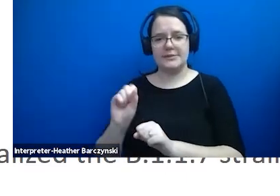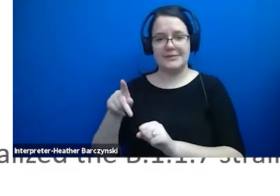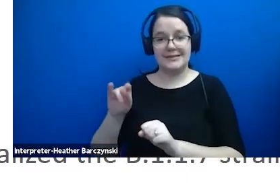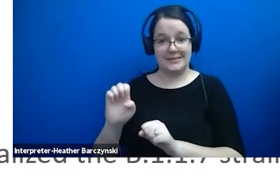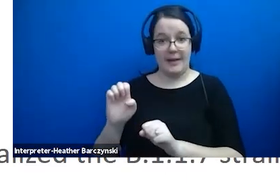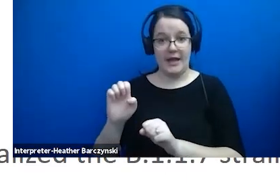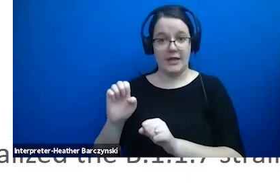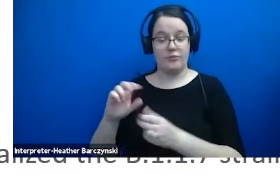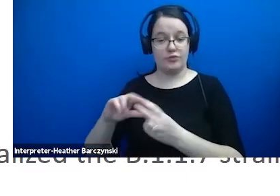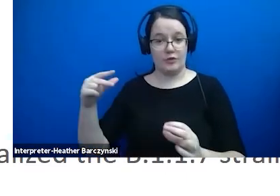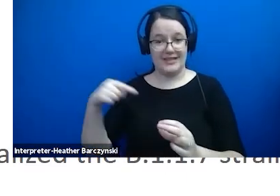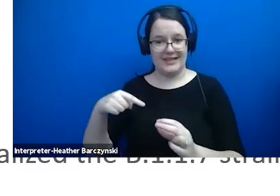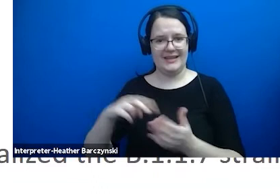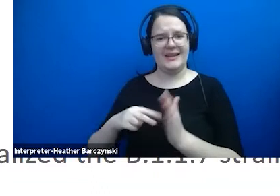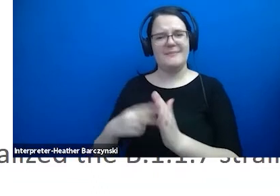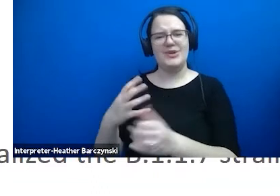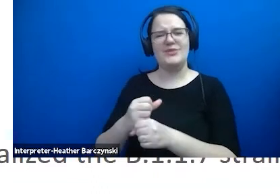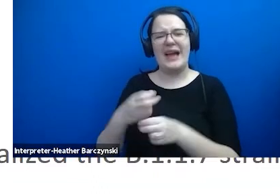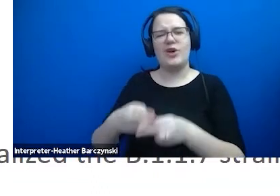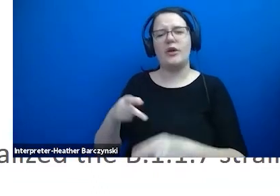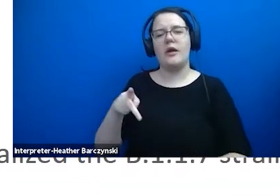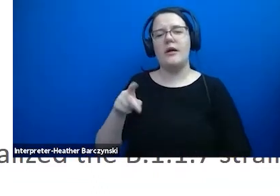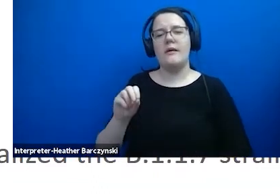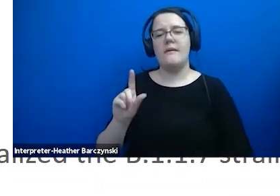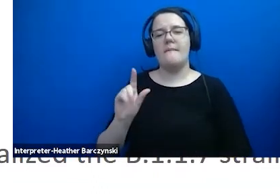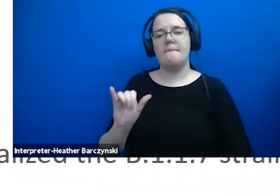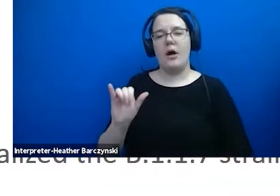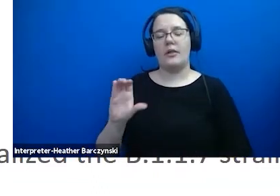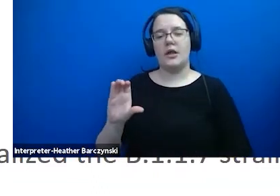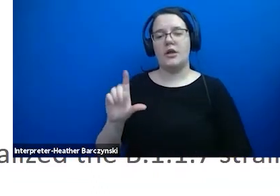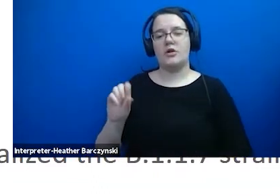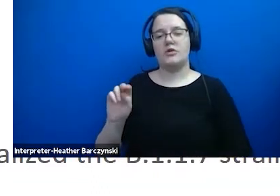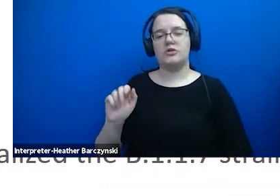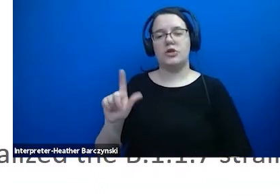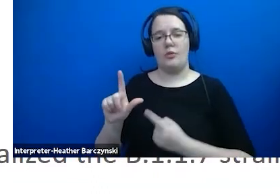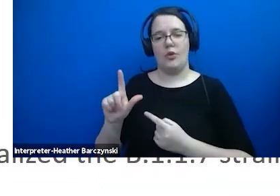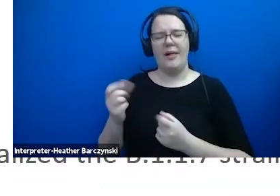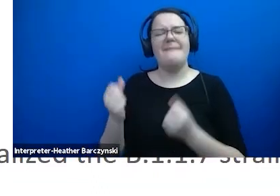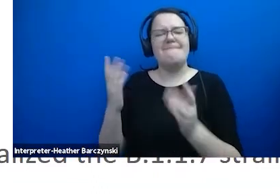get what we call a polyclonal there's a lot of different kinds of antibodies that are being